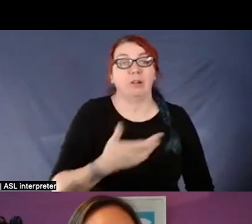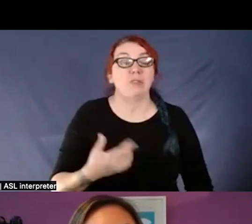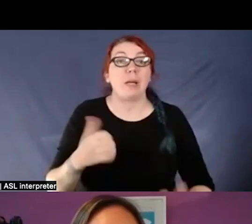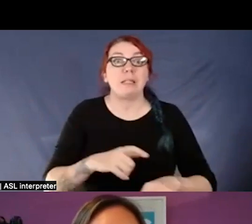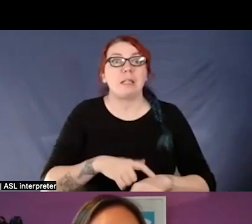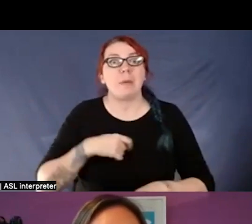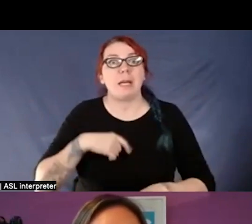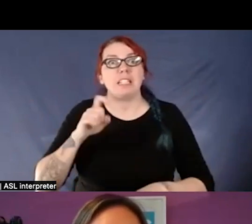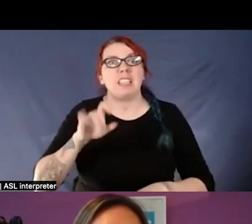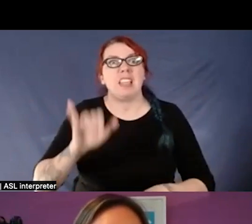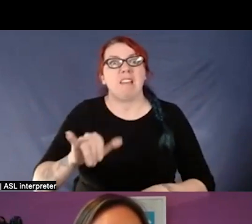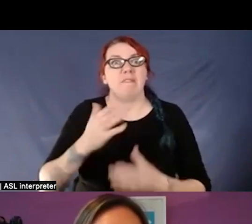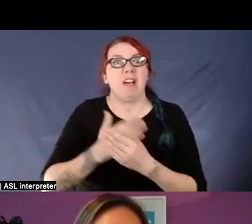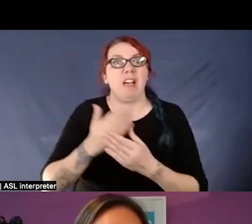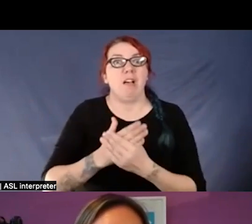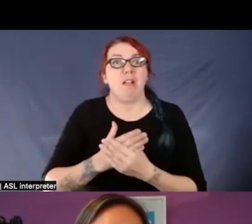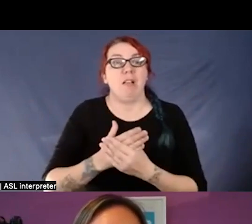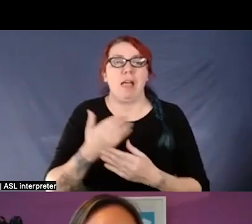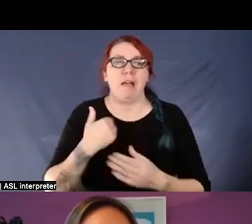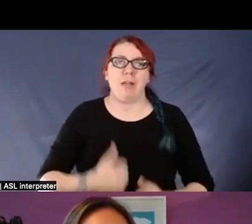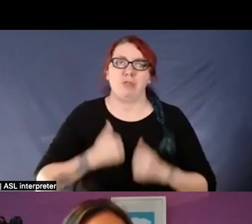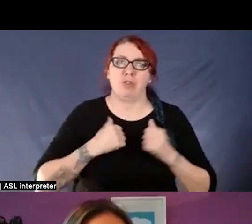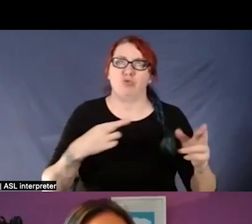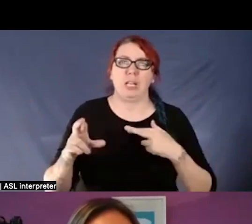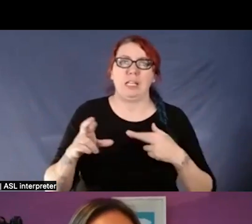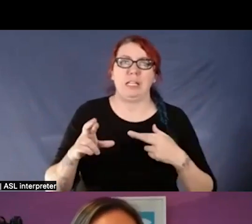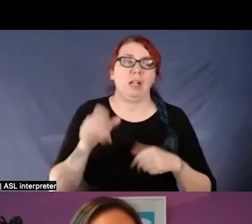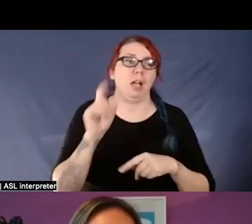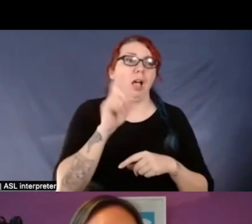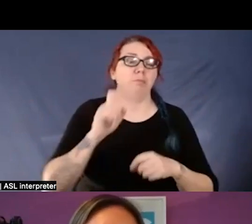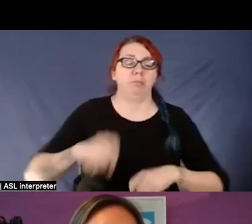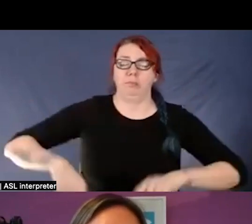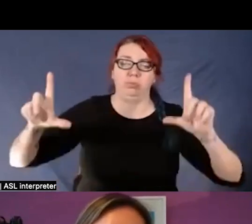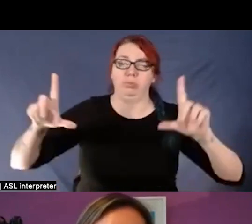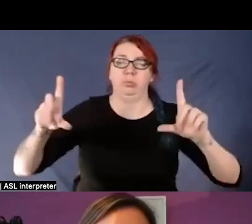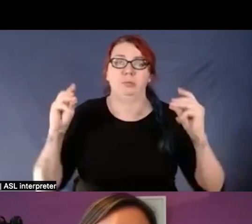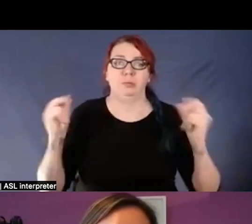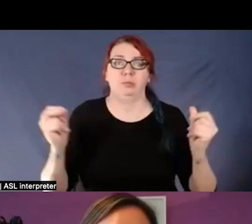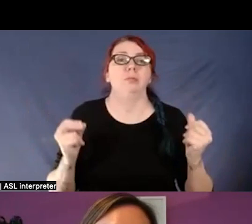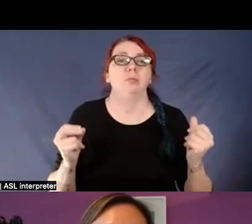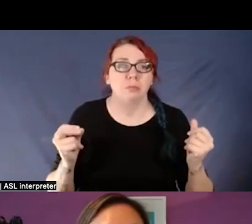that path into my Windows Explorer bar. And it takes me directly to the file I'm looking for,